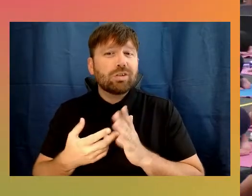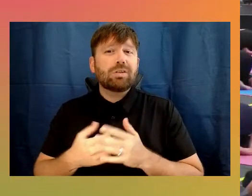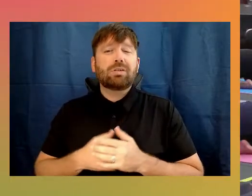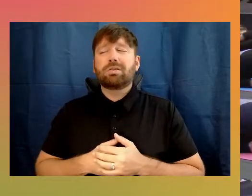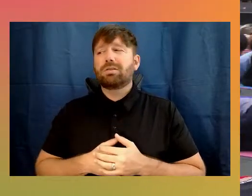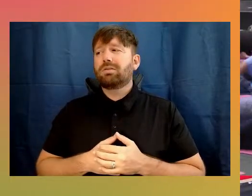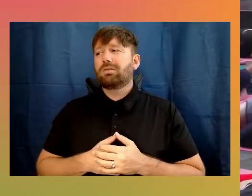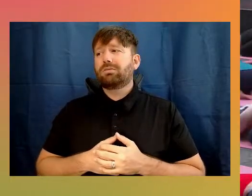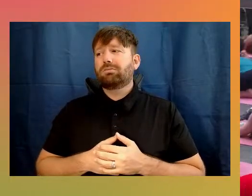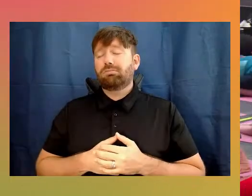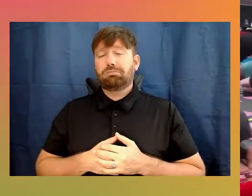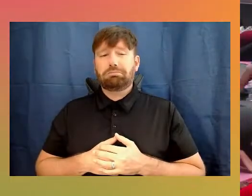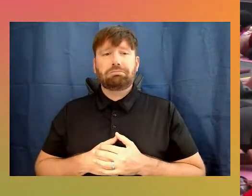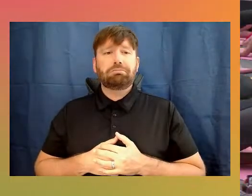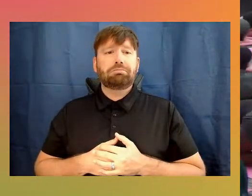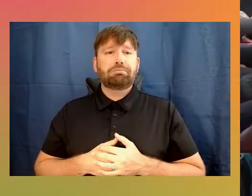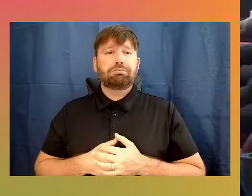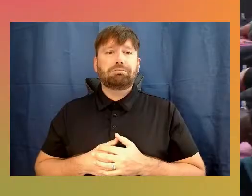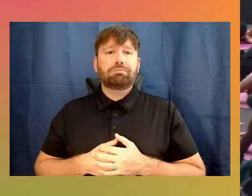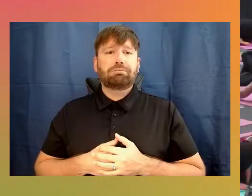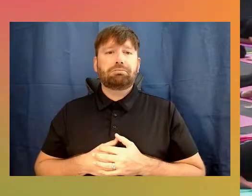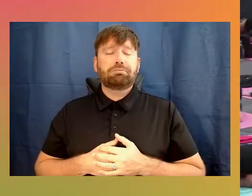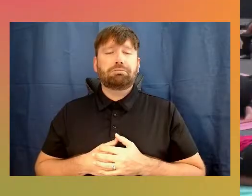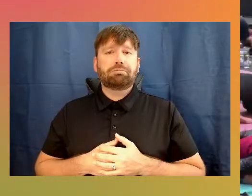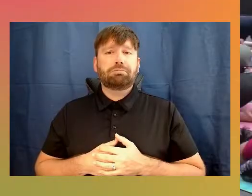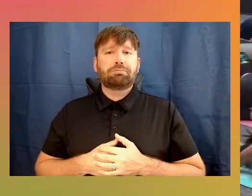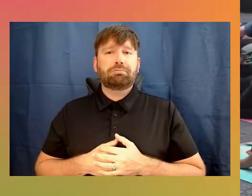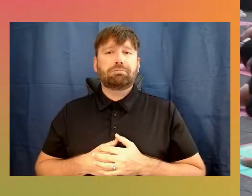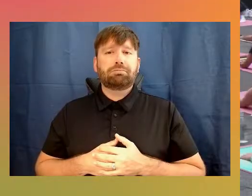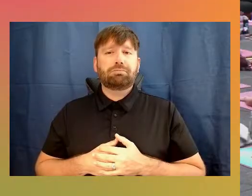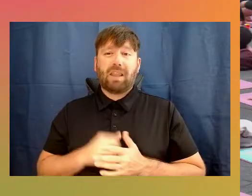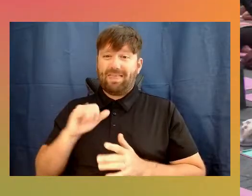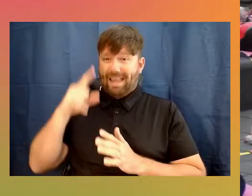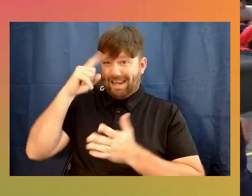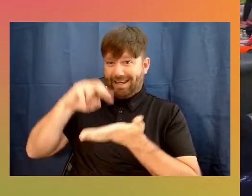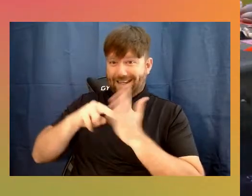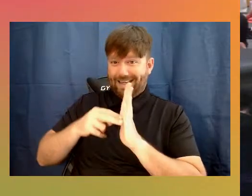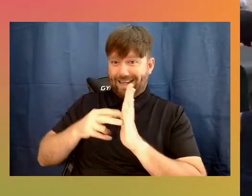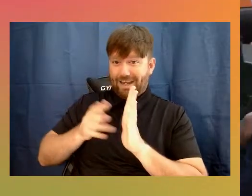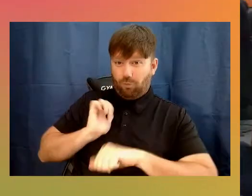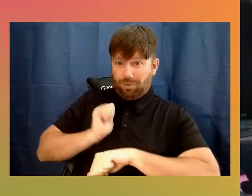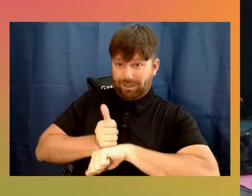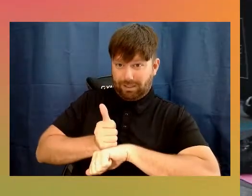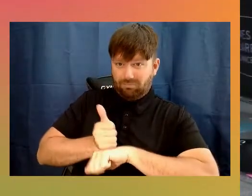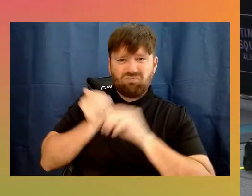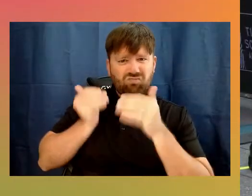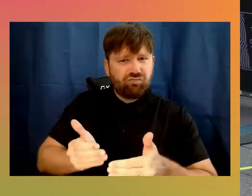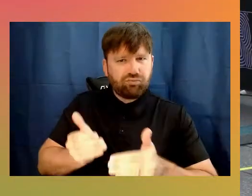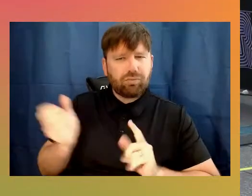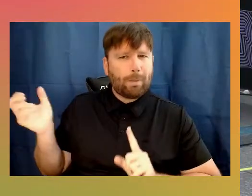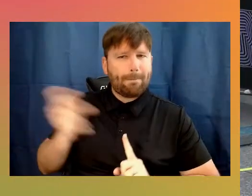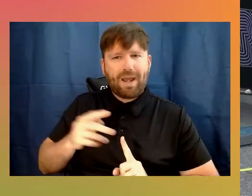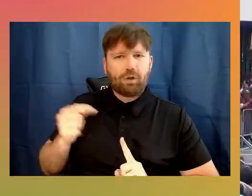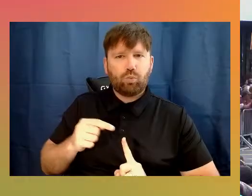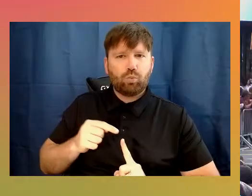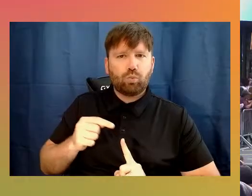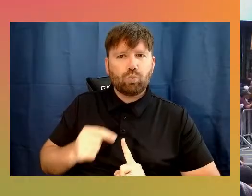CAN YOU BREATHE WITH EVEN MORE INTENTION?